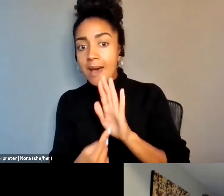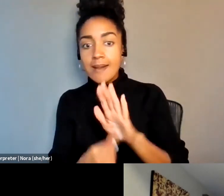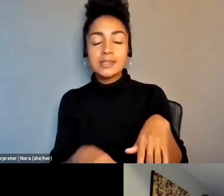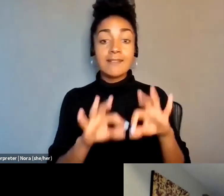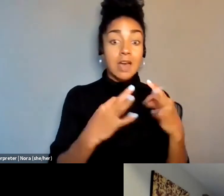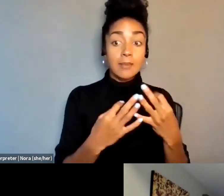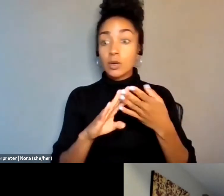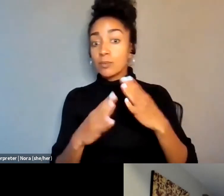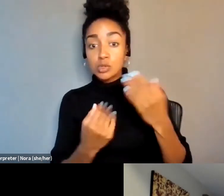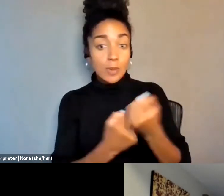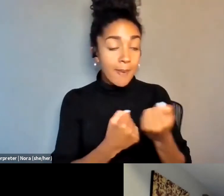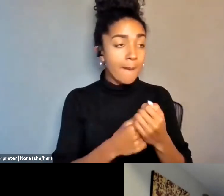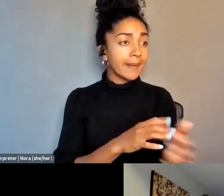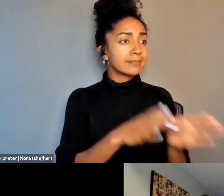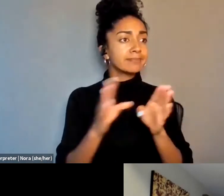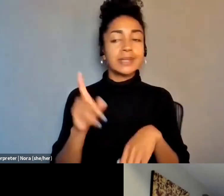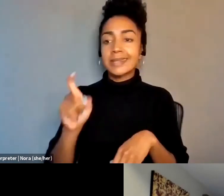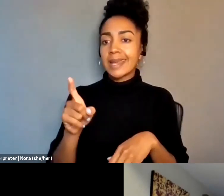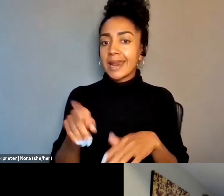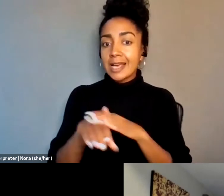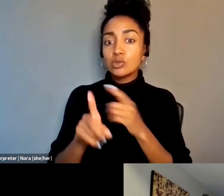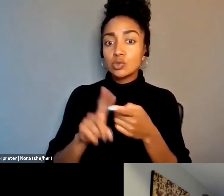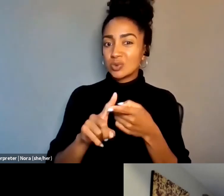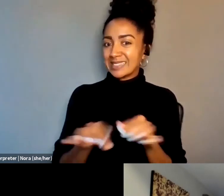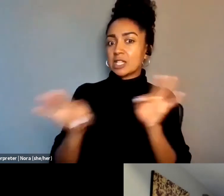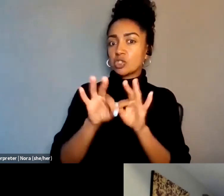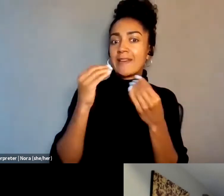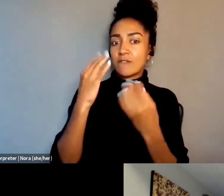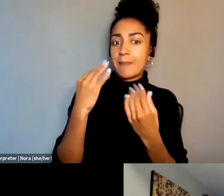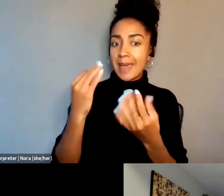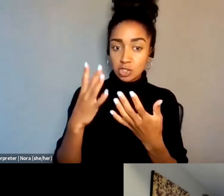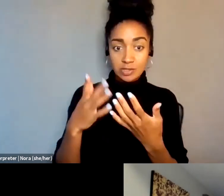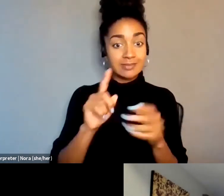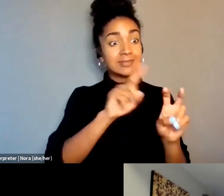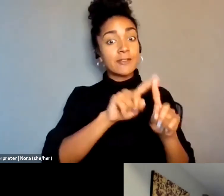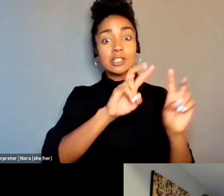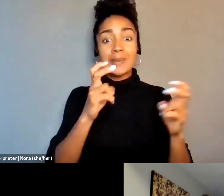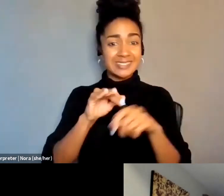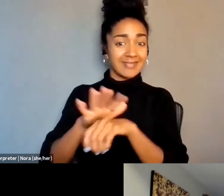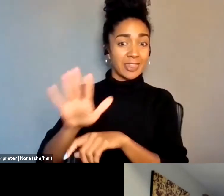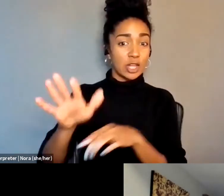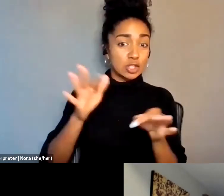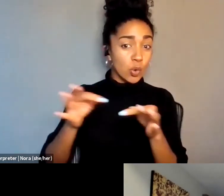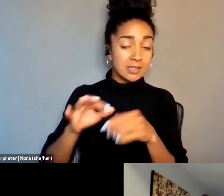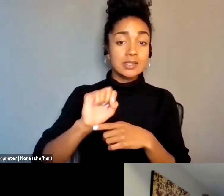reproductive health, financial education, climate justice.